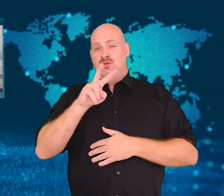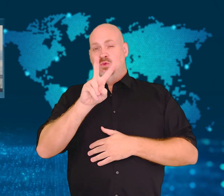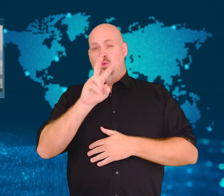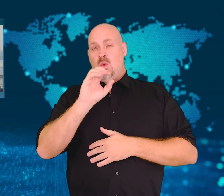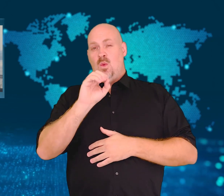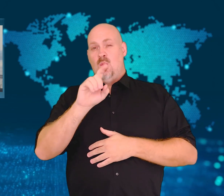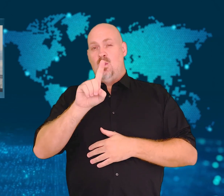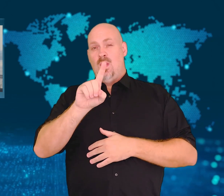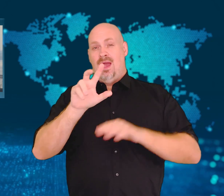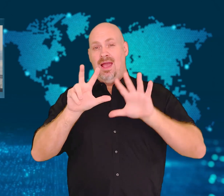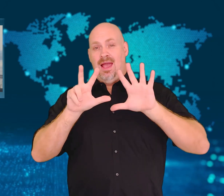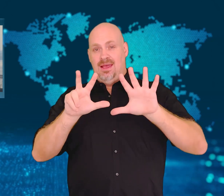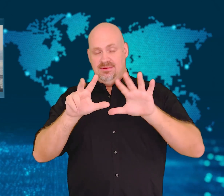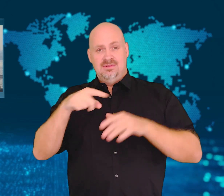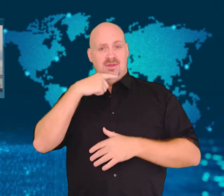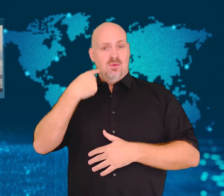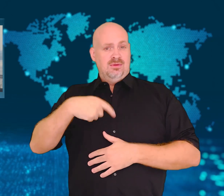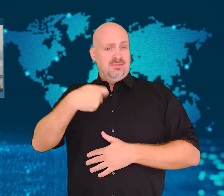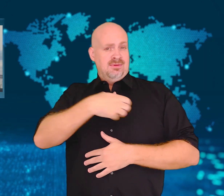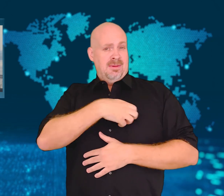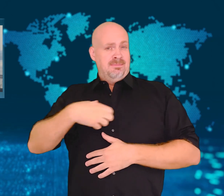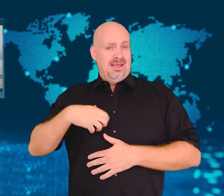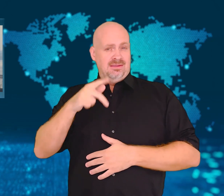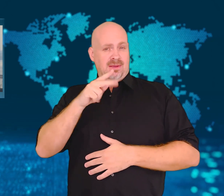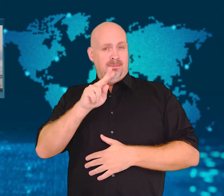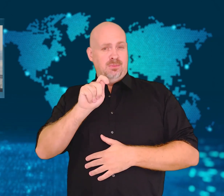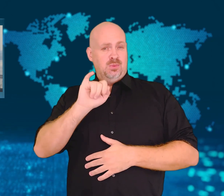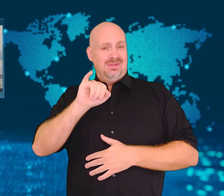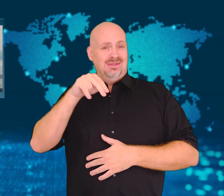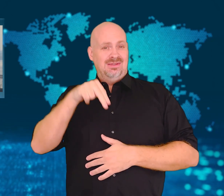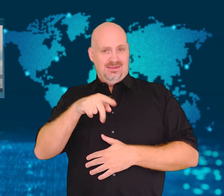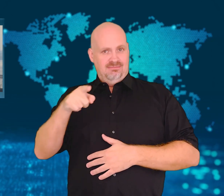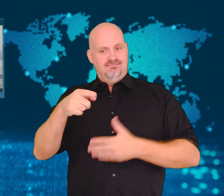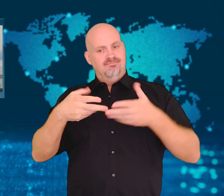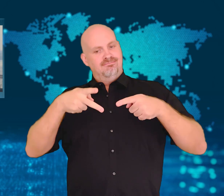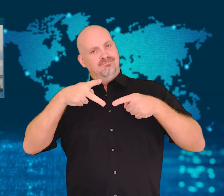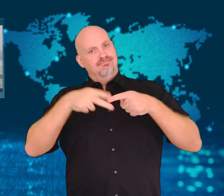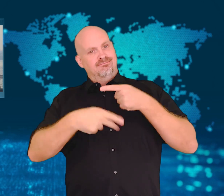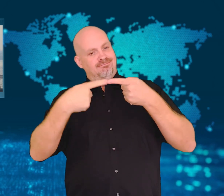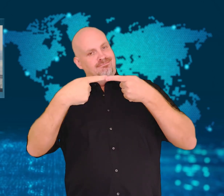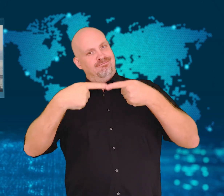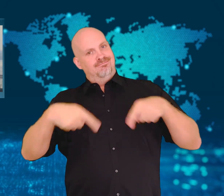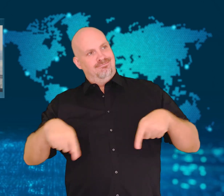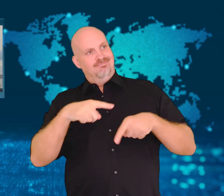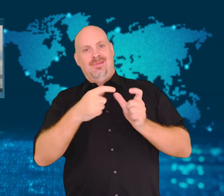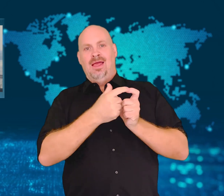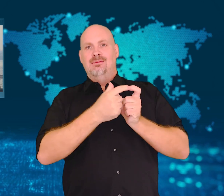cross into Crimea.